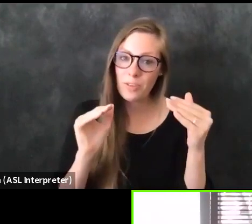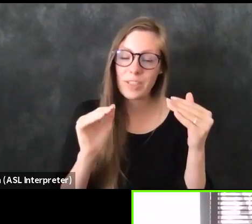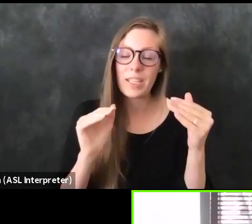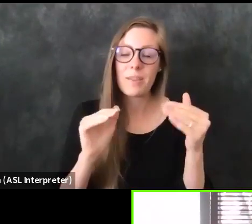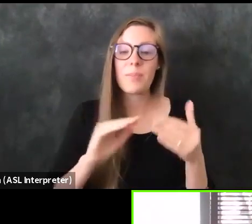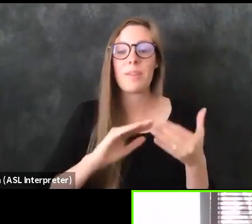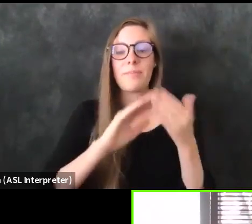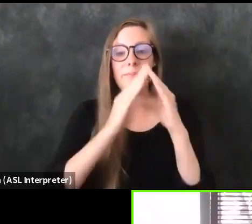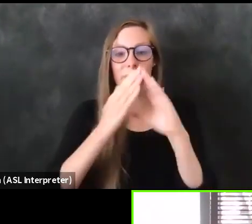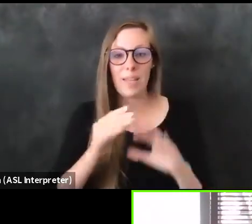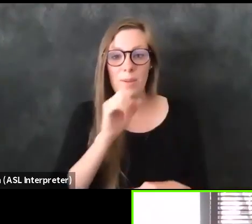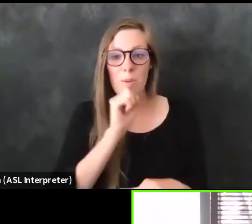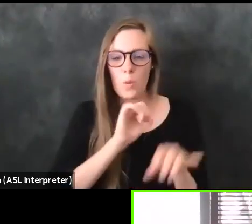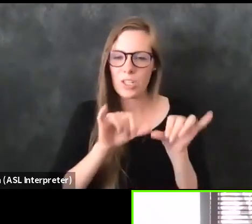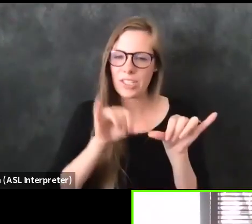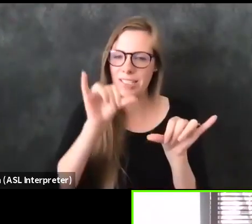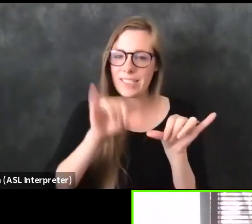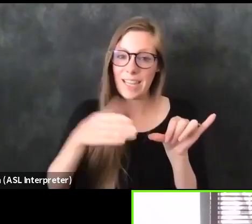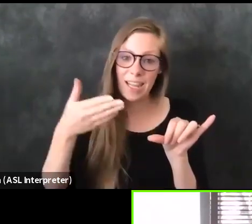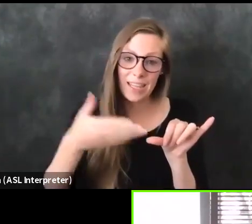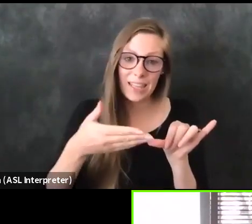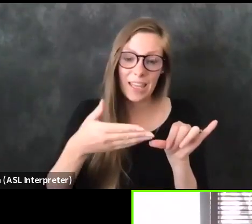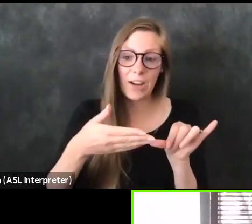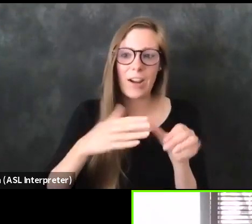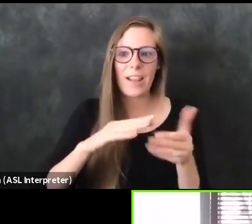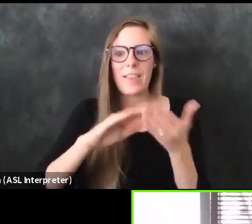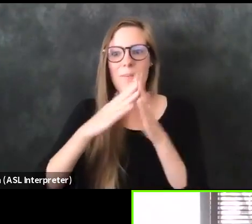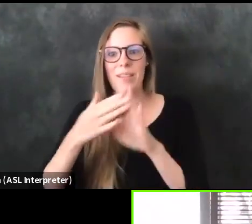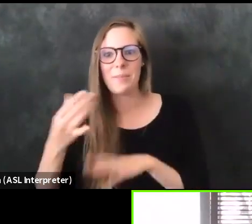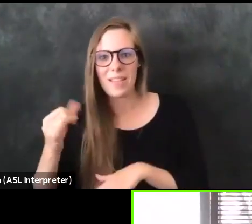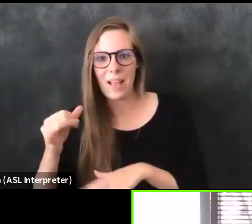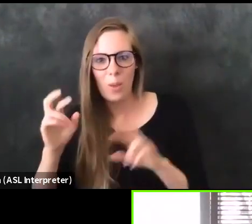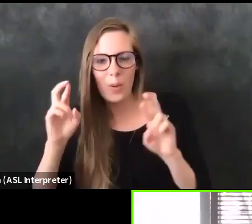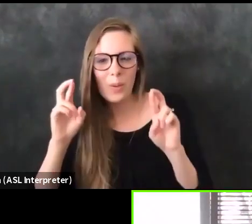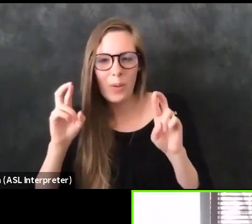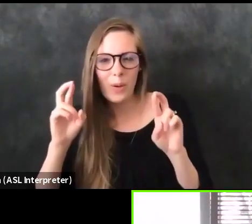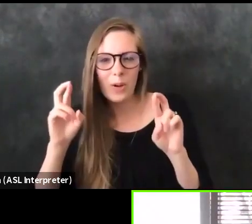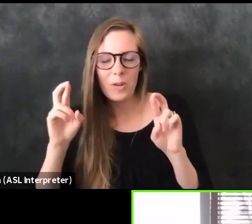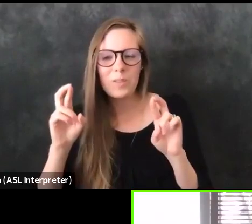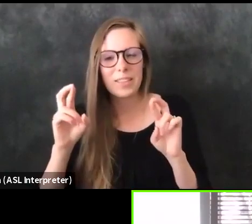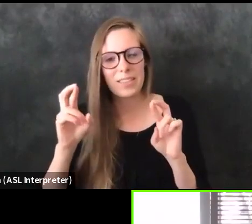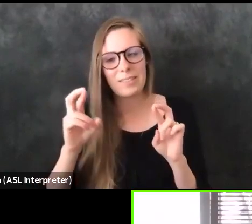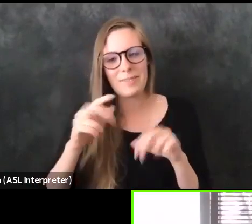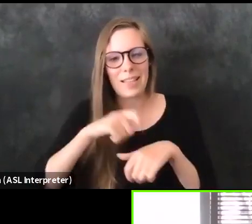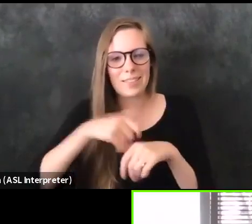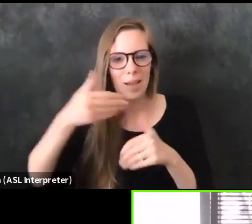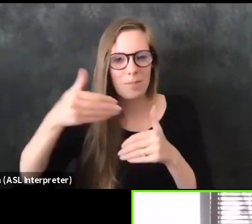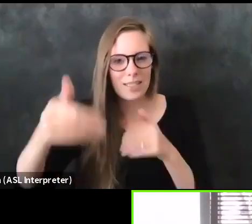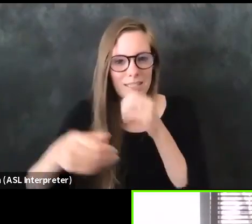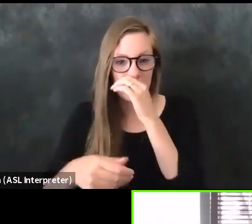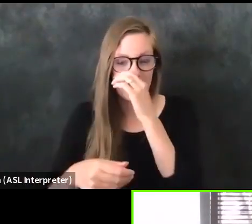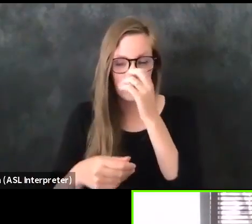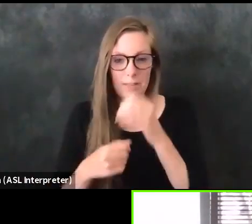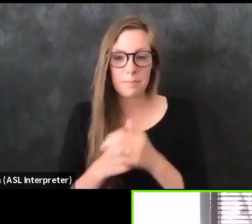orange and staying there and moving even further into yellow here as time goes on. Now, I'm going to turn it over to Dr.